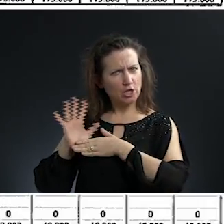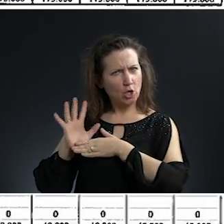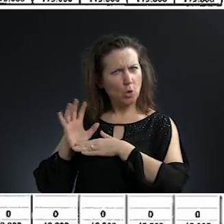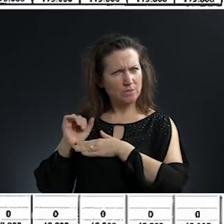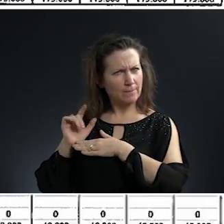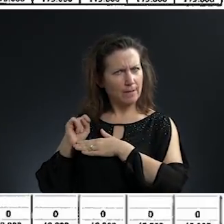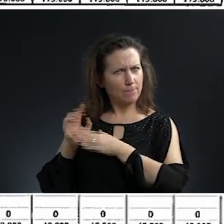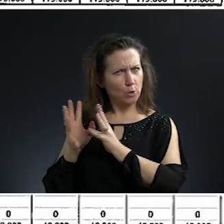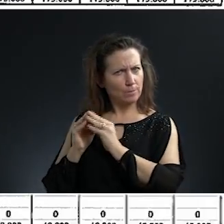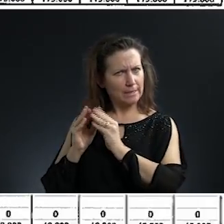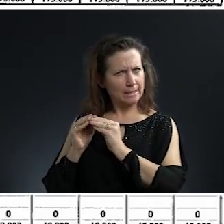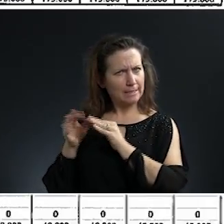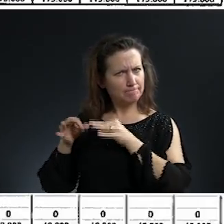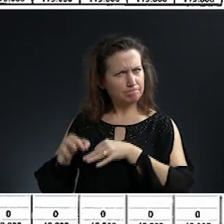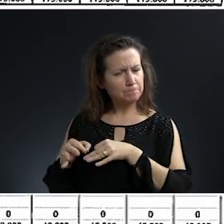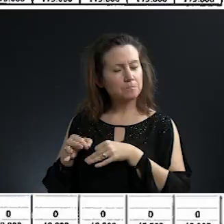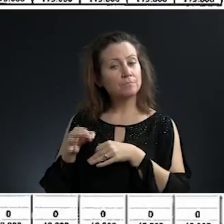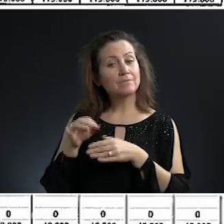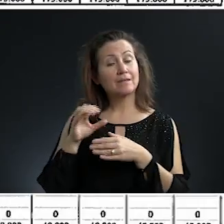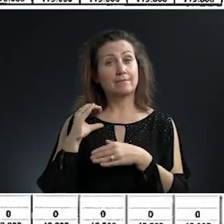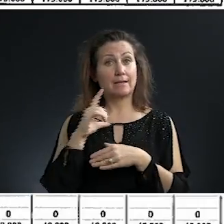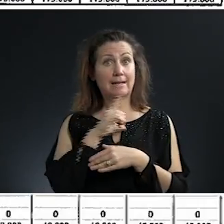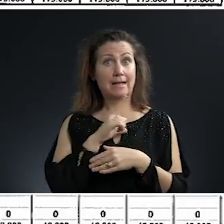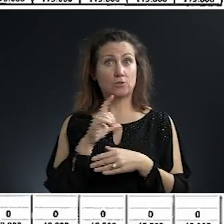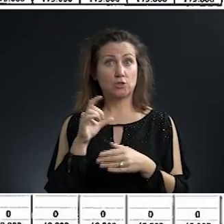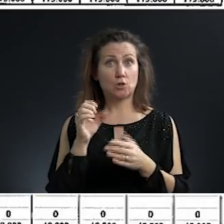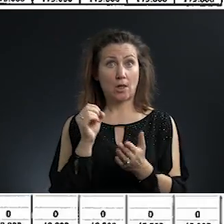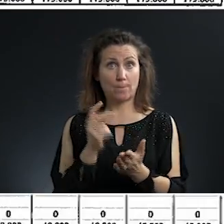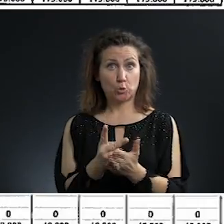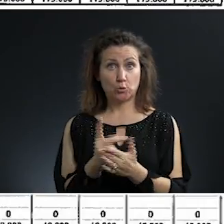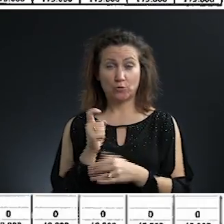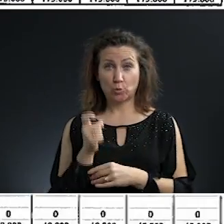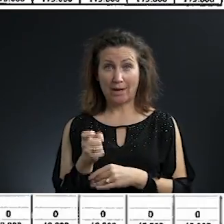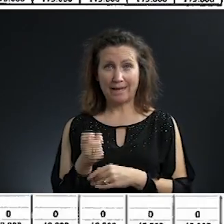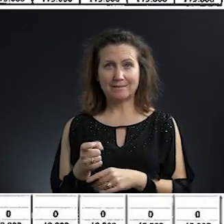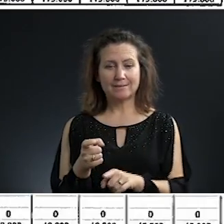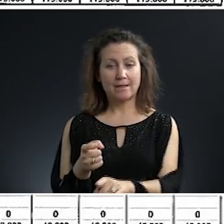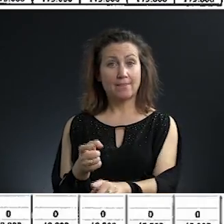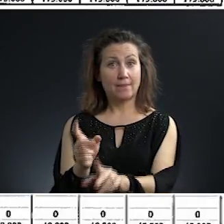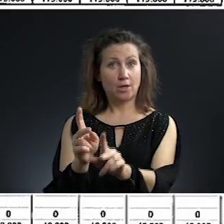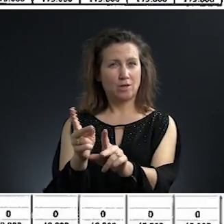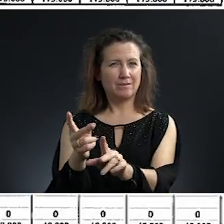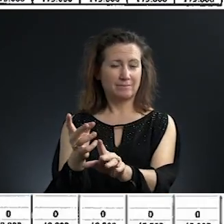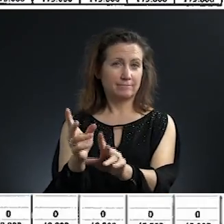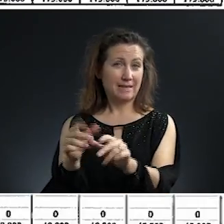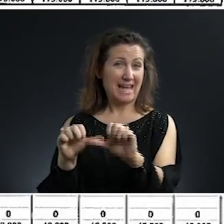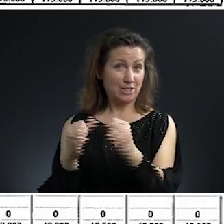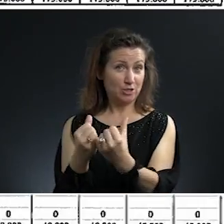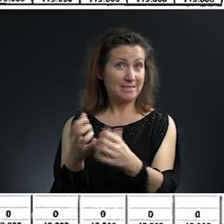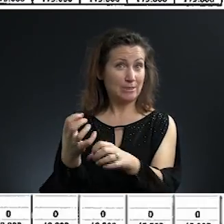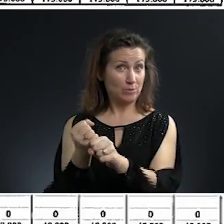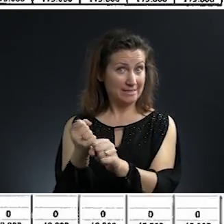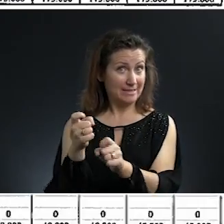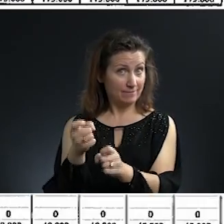That the council approved grants what these grantees do is they help us to accomplish our five-year state plan?